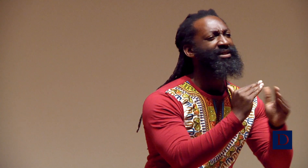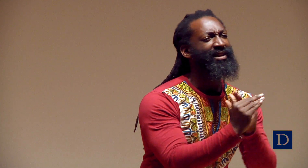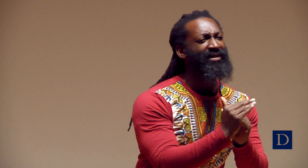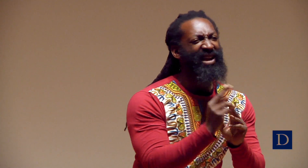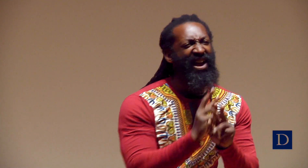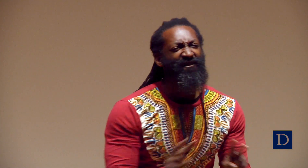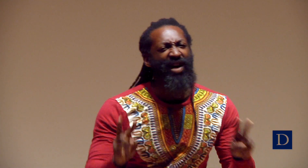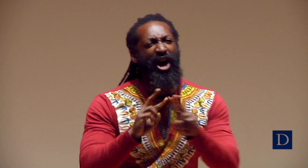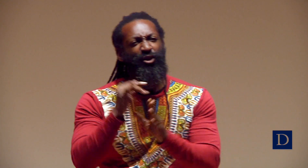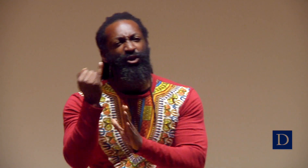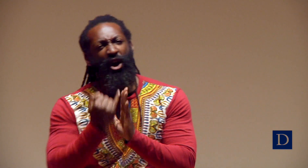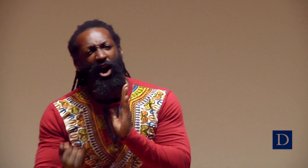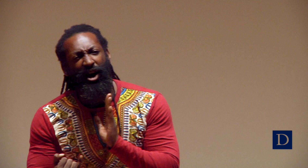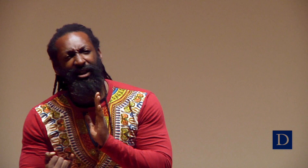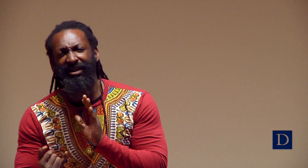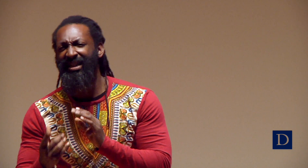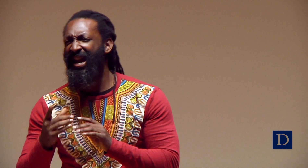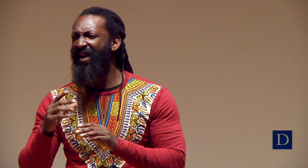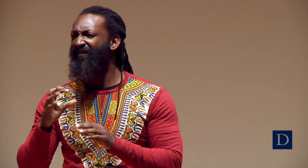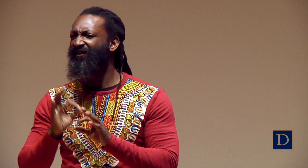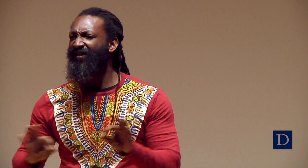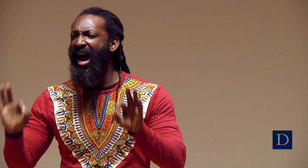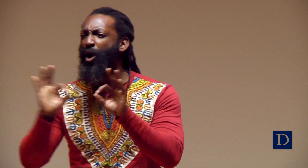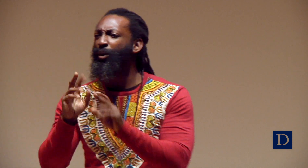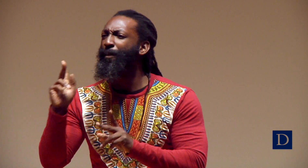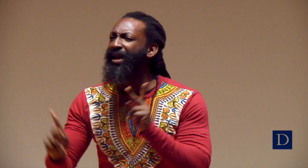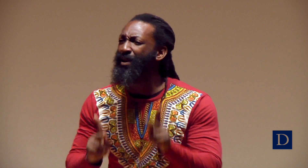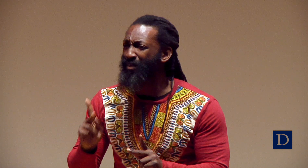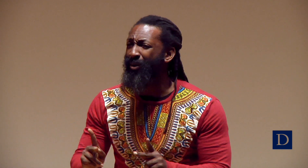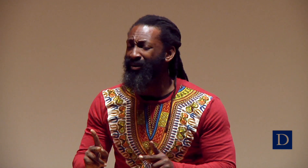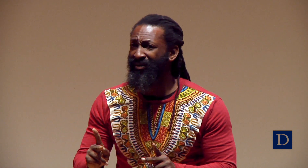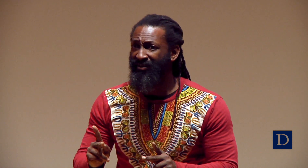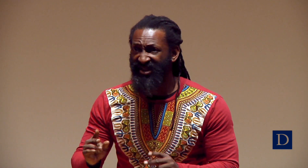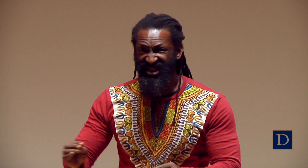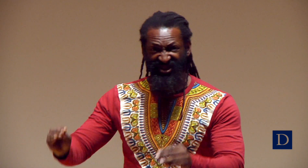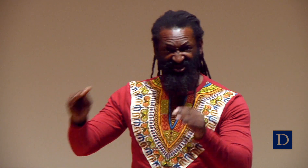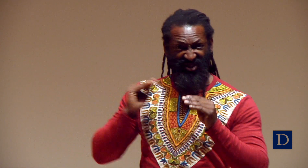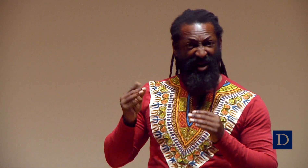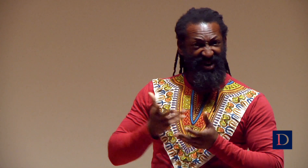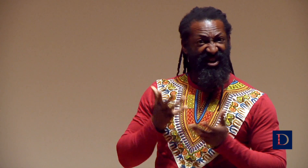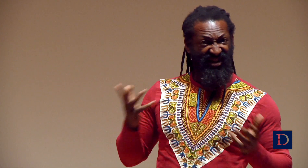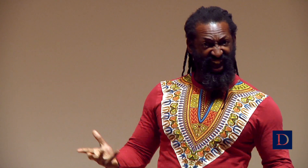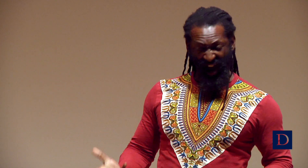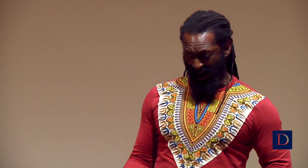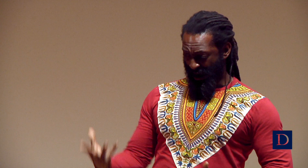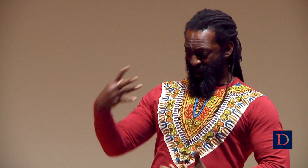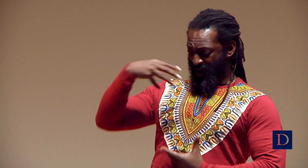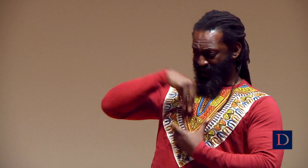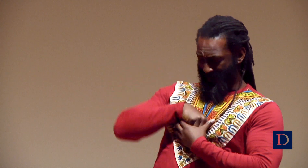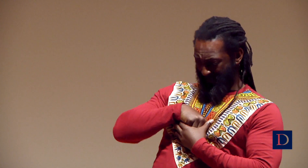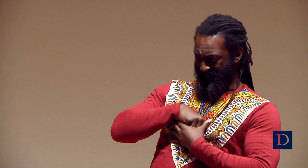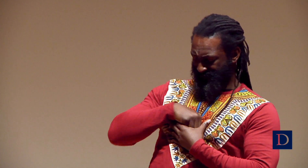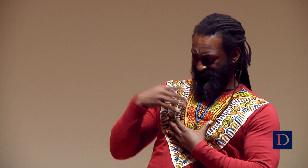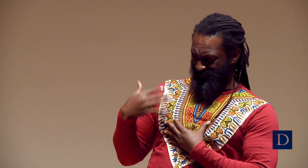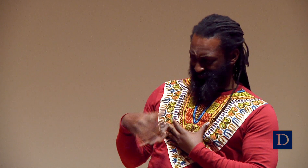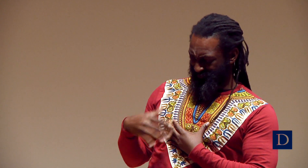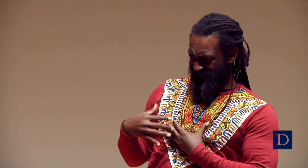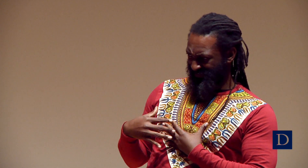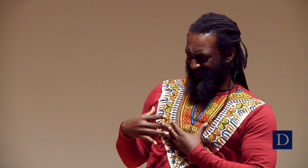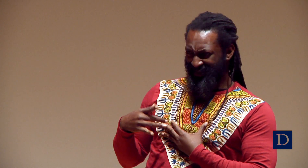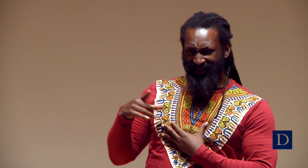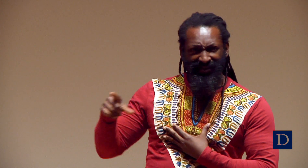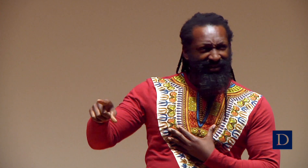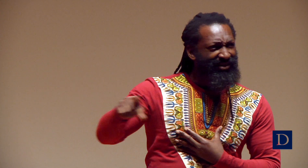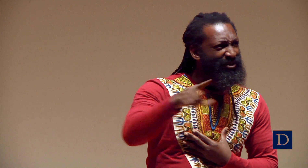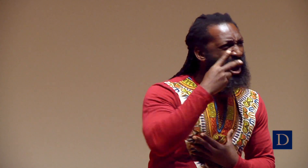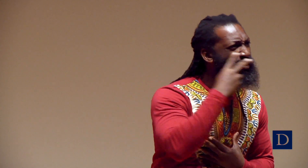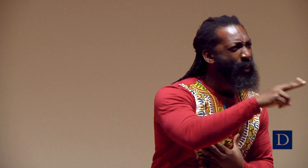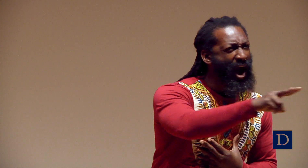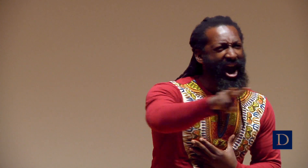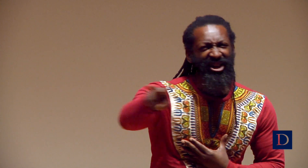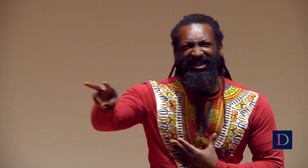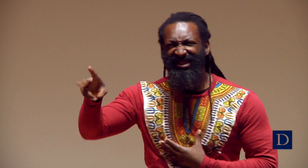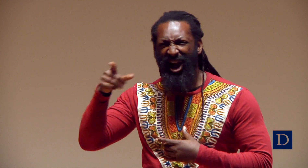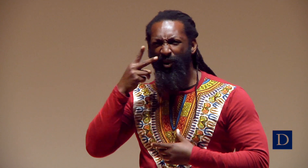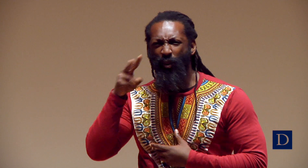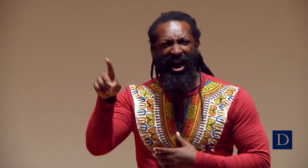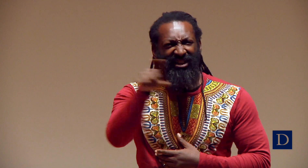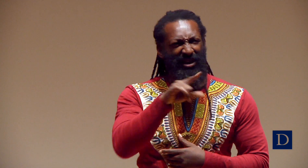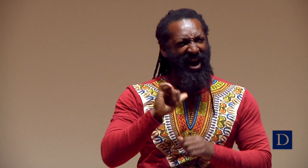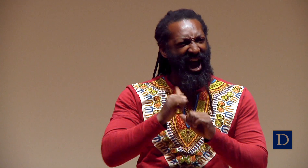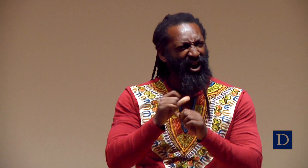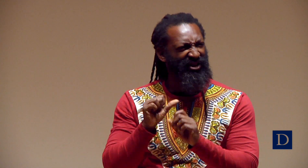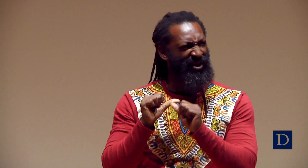A very valuable community, especially with art. We value people, and it has taught me so much. And all of that community has been included inside of myself.